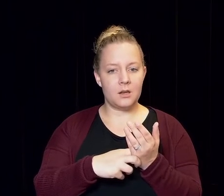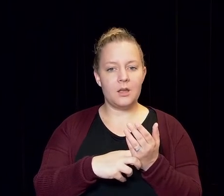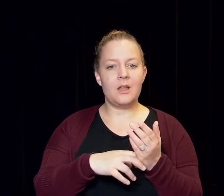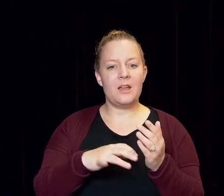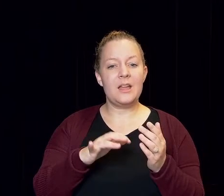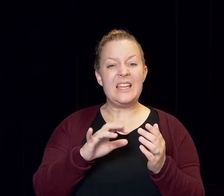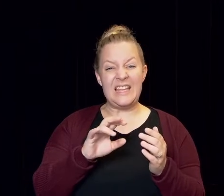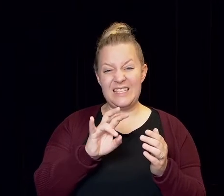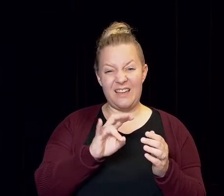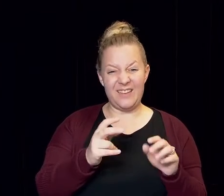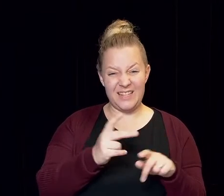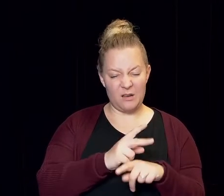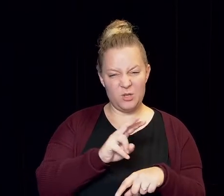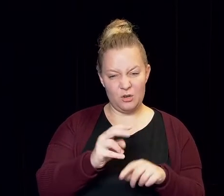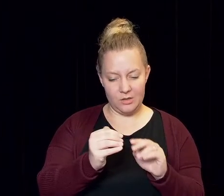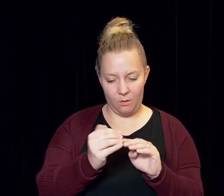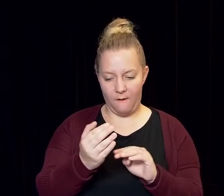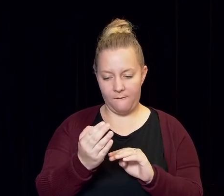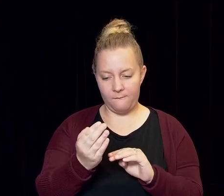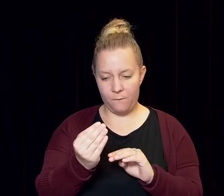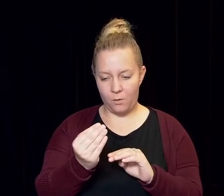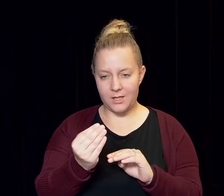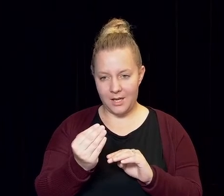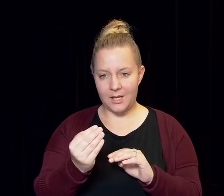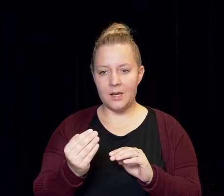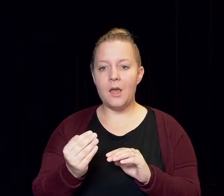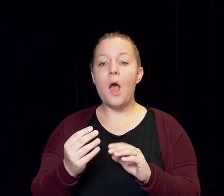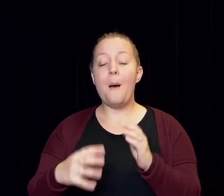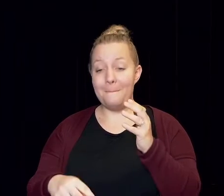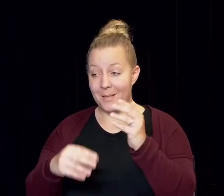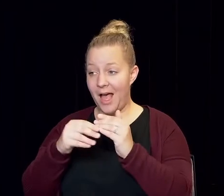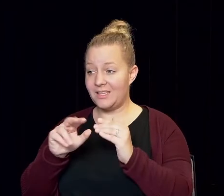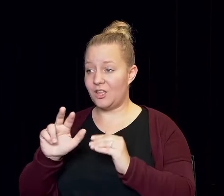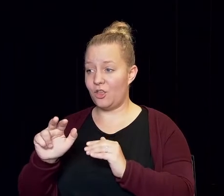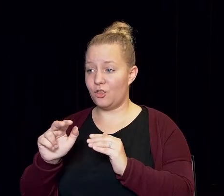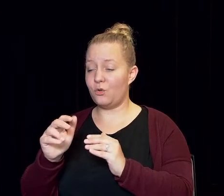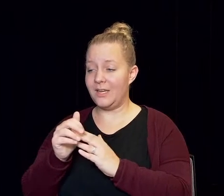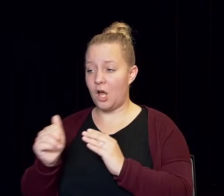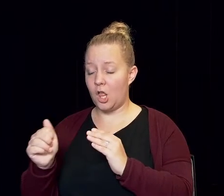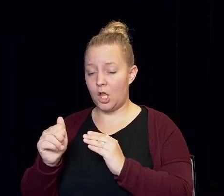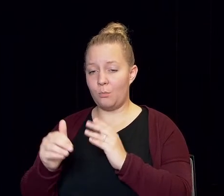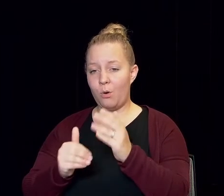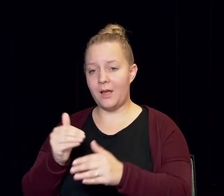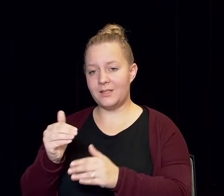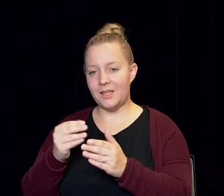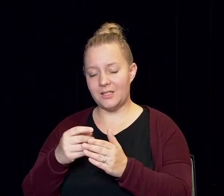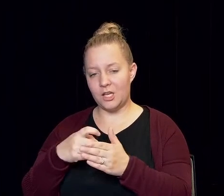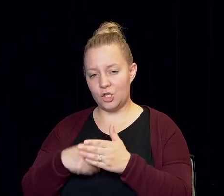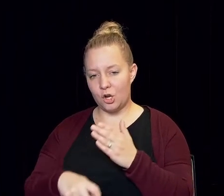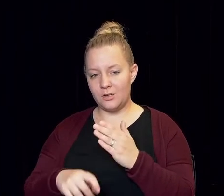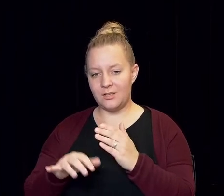And then, plus that $3 processing fee so 14 plus 3 more dollars is $17.